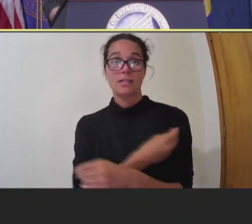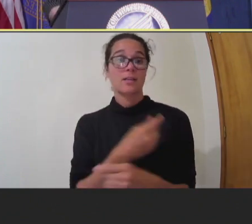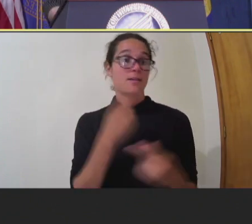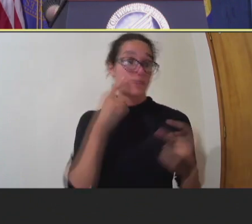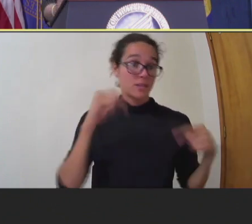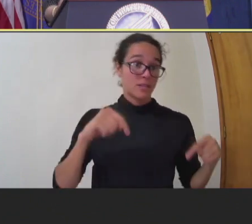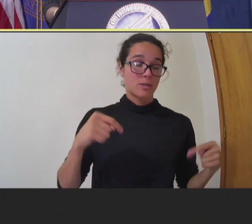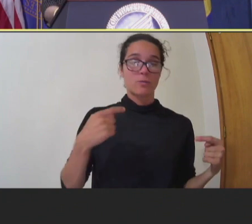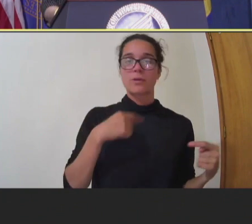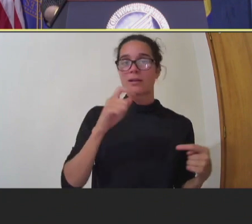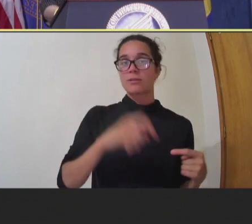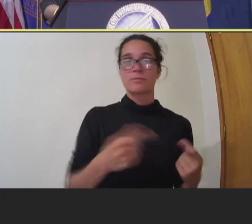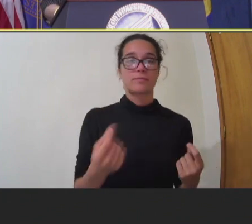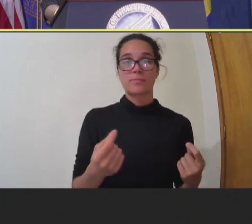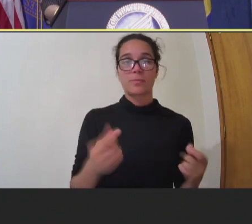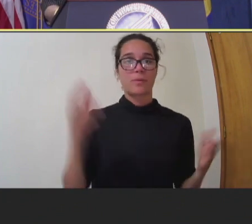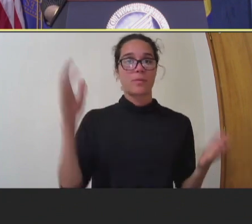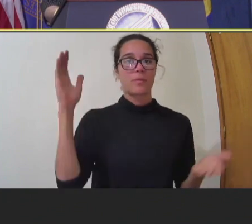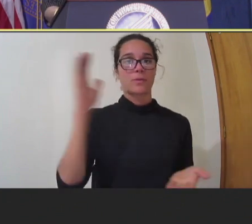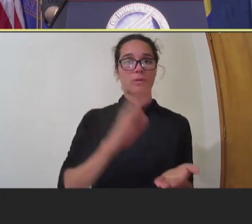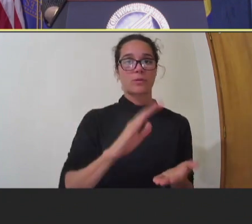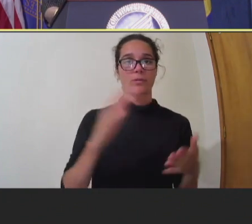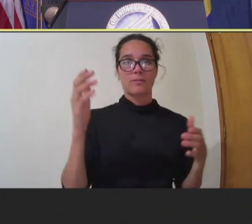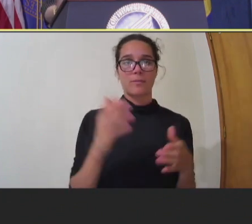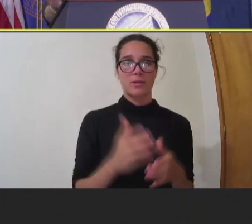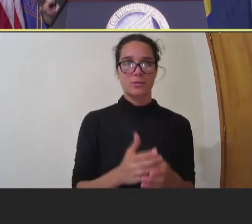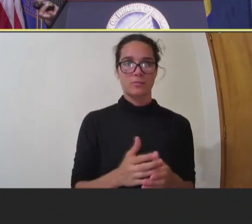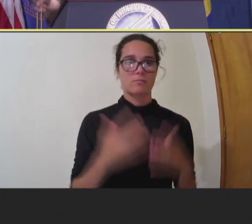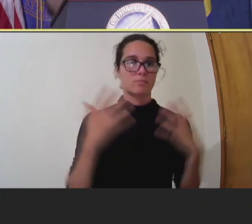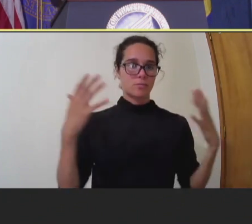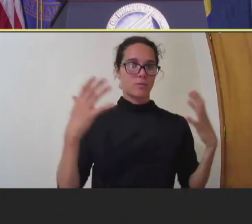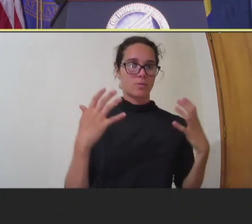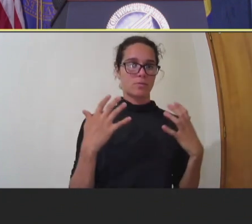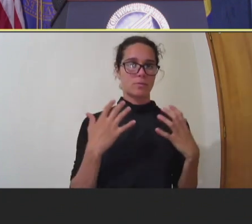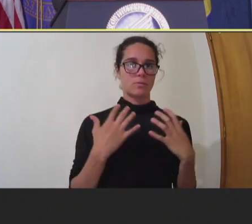right? So, using the same technology that we talked about, we use the other side of